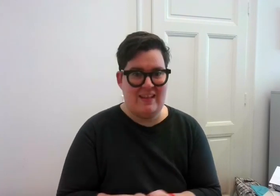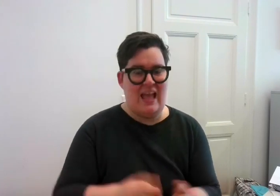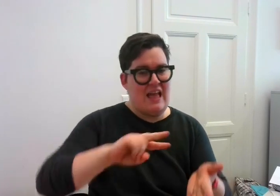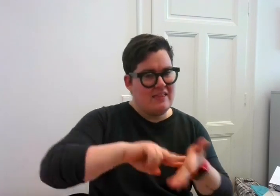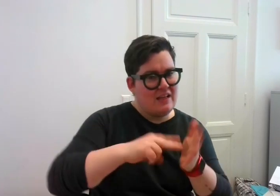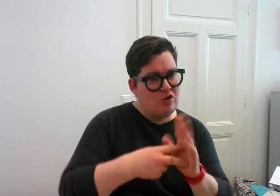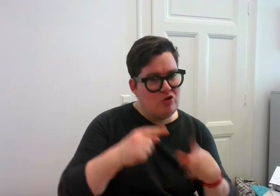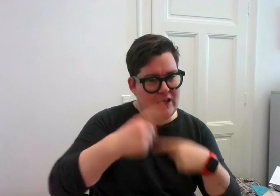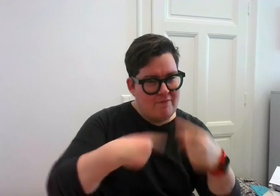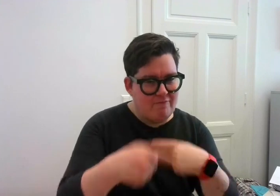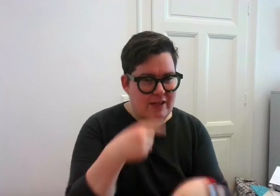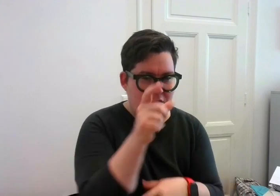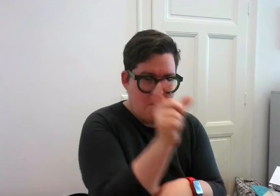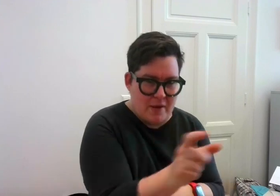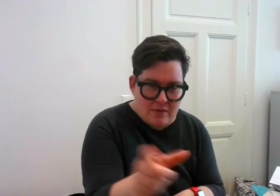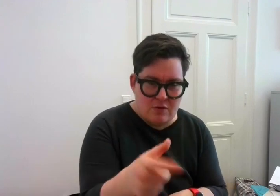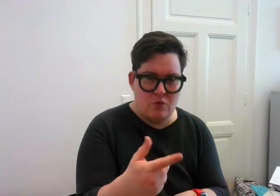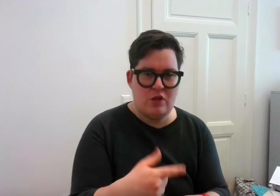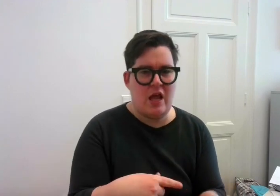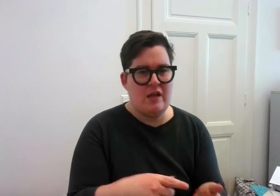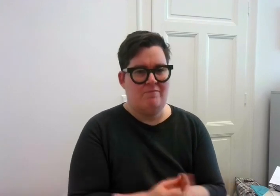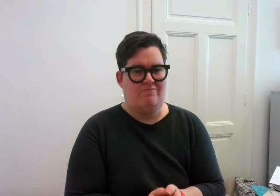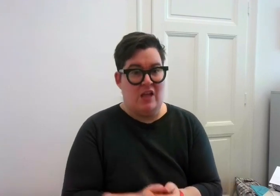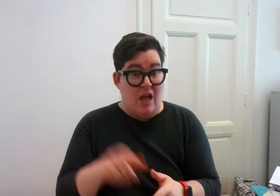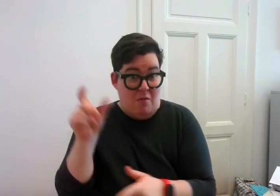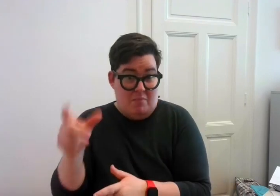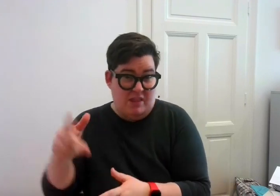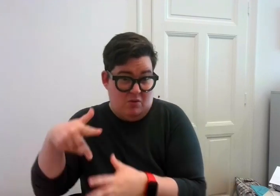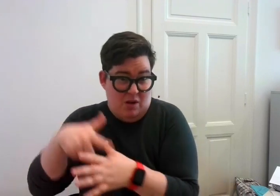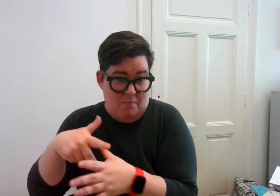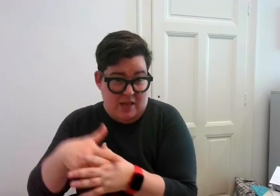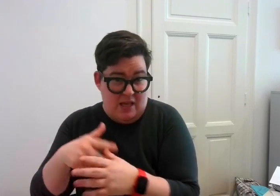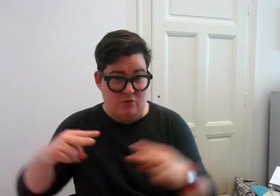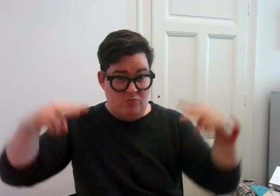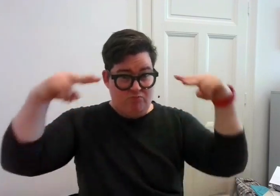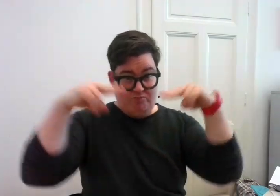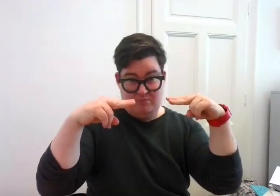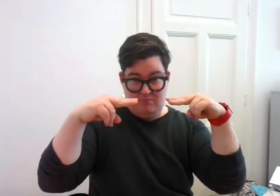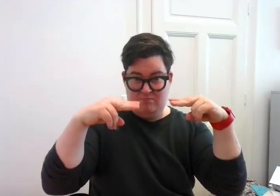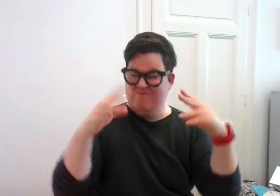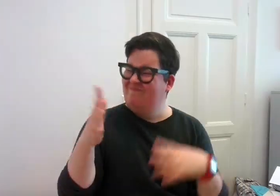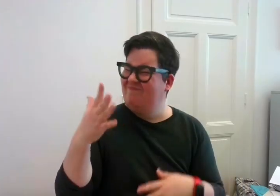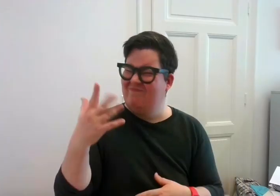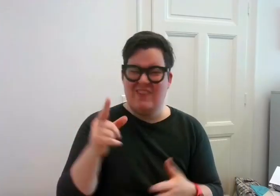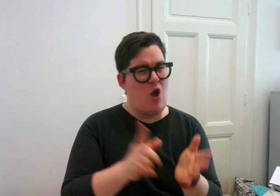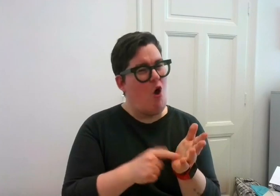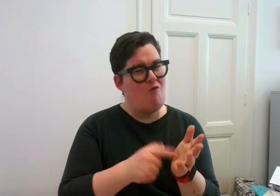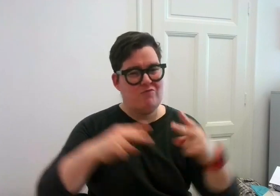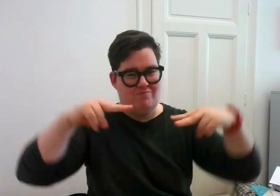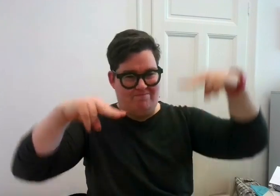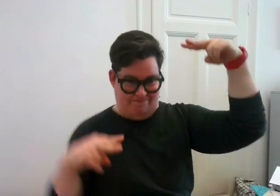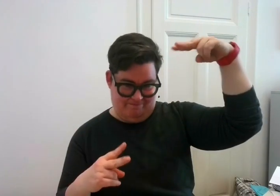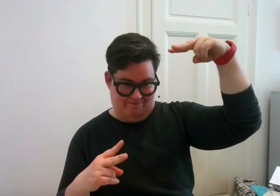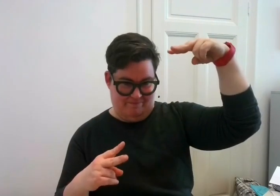Technology developers and disabled people often fail to meet at eye level.